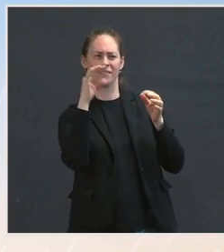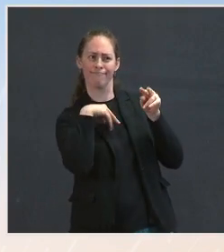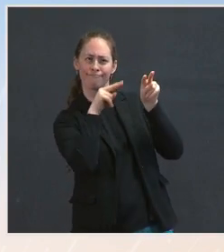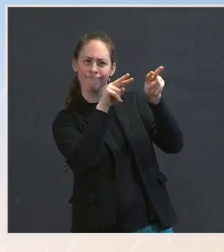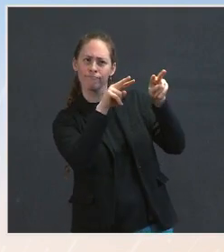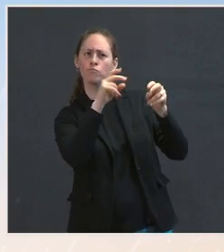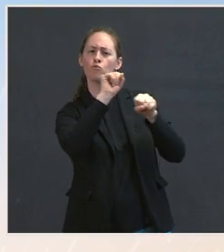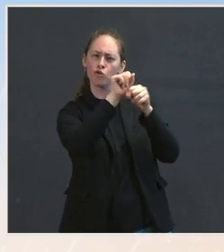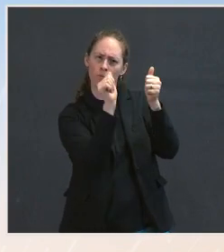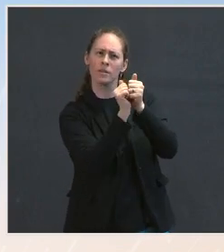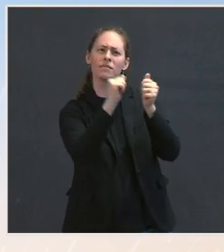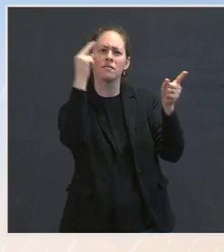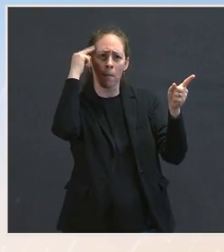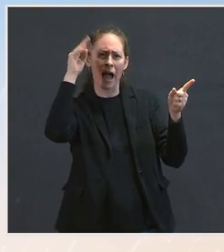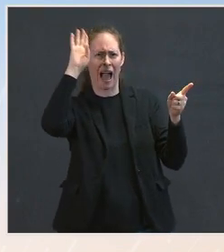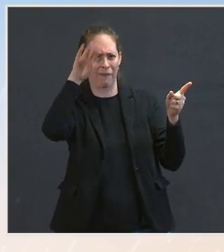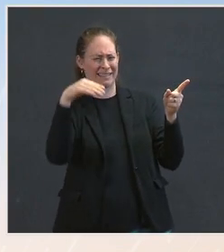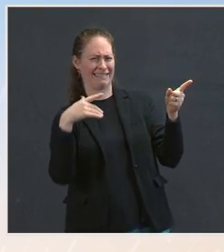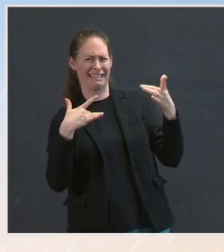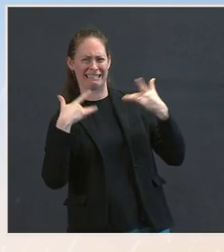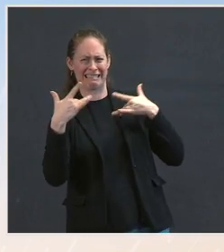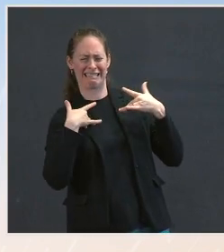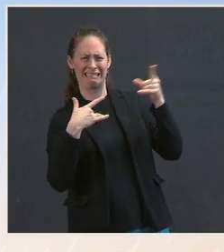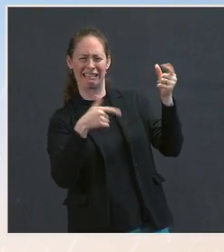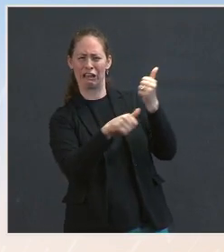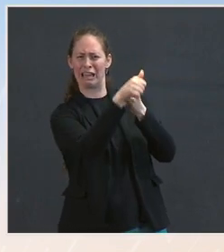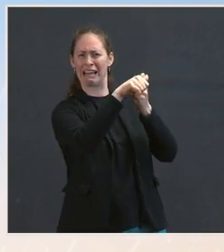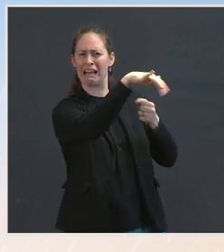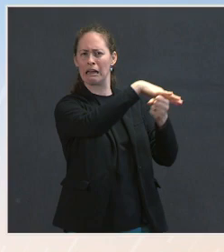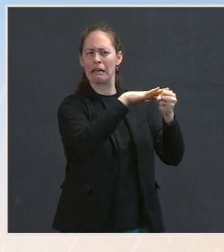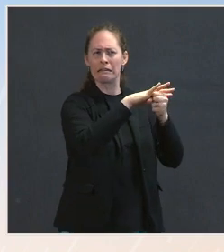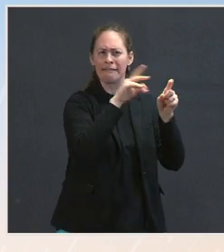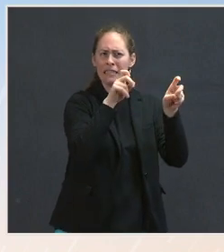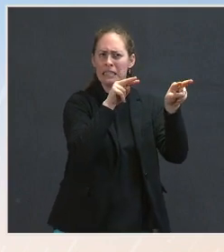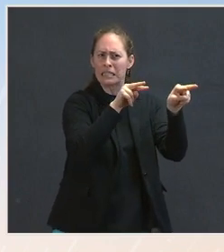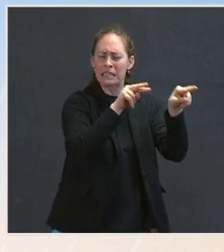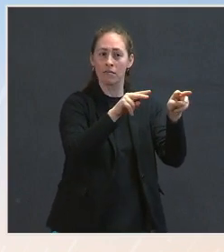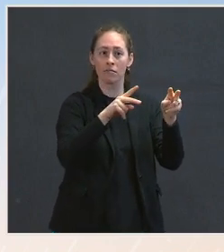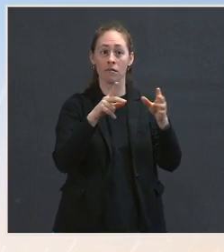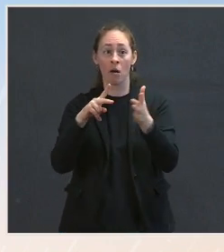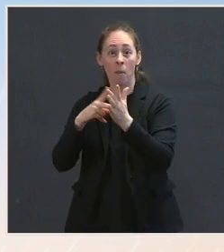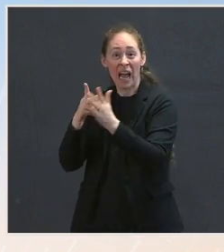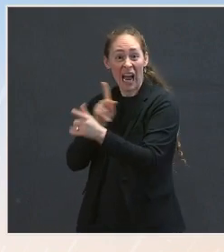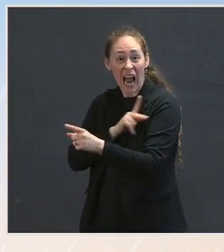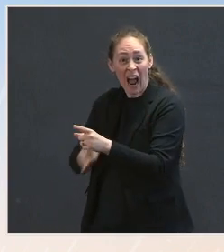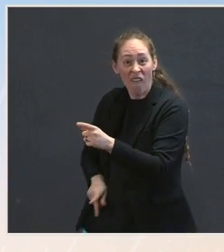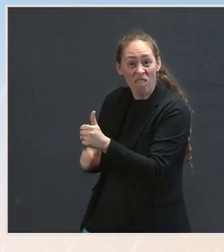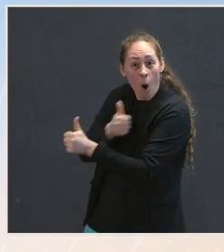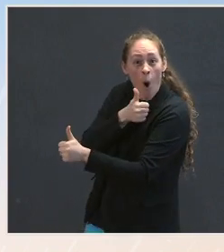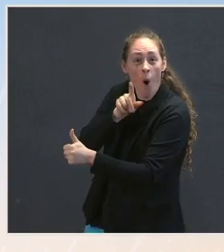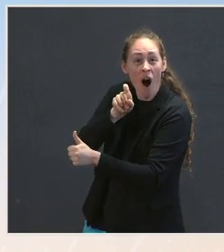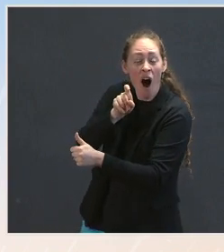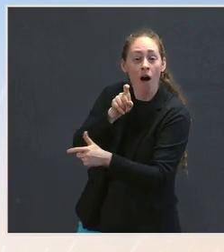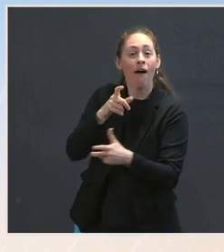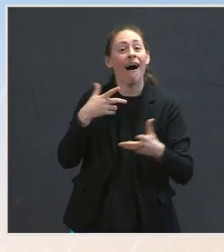The Press: What's the holdup to the phone call? Is the King avoiding your calls? Ms. Psaki: I don't think that's the characterization. The President has a busy schedule.